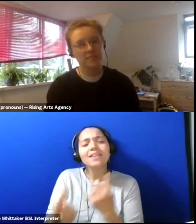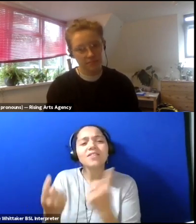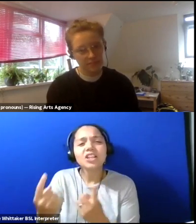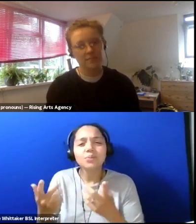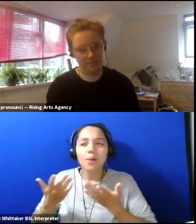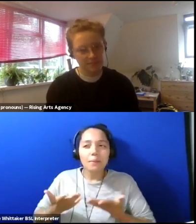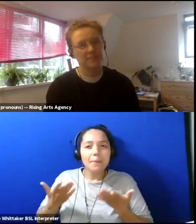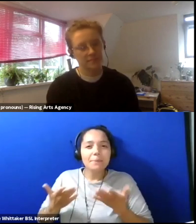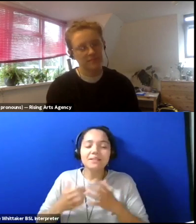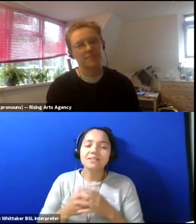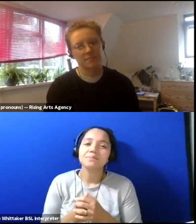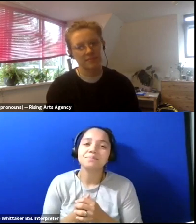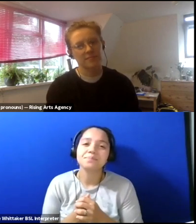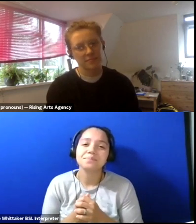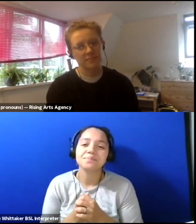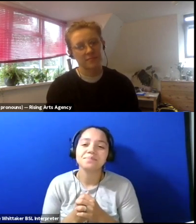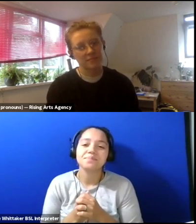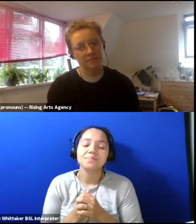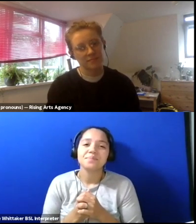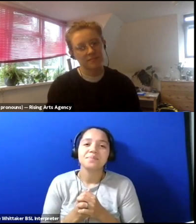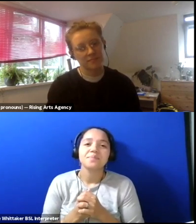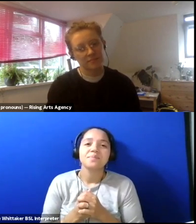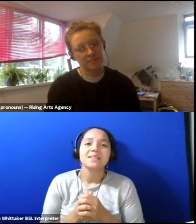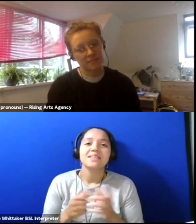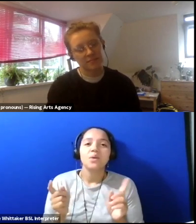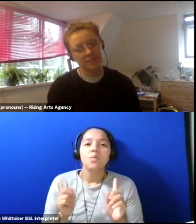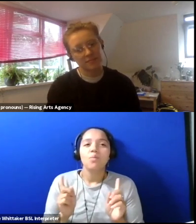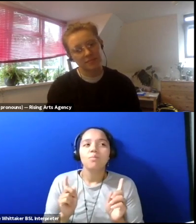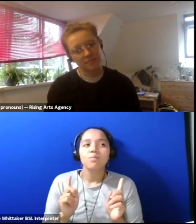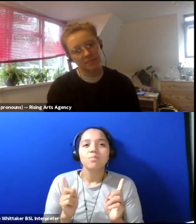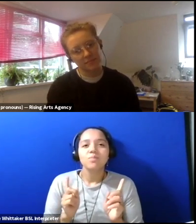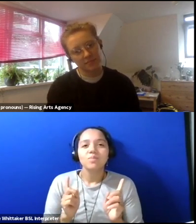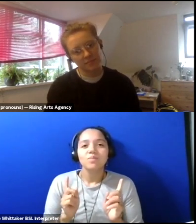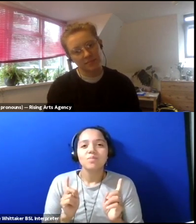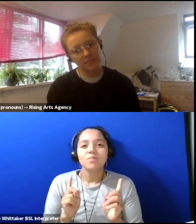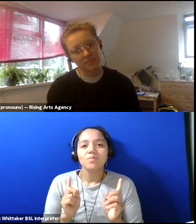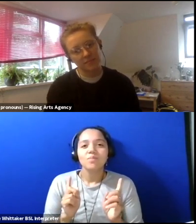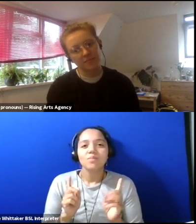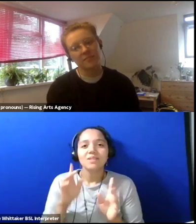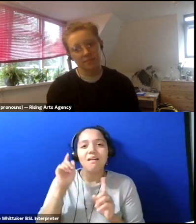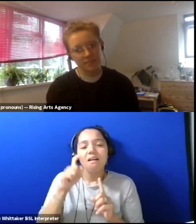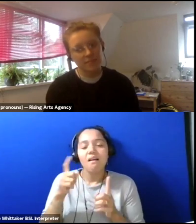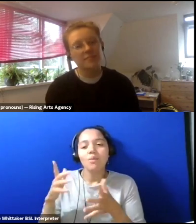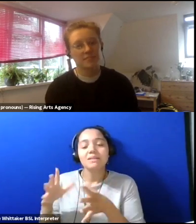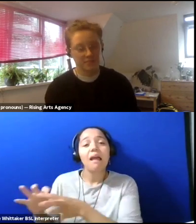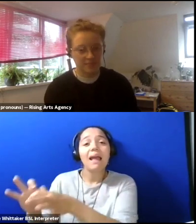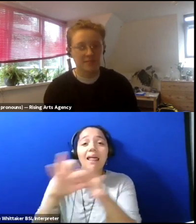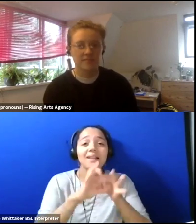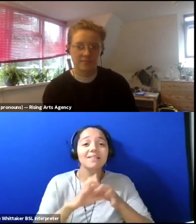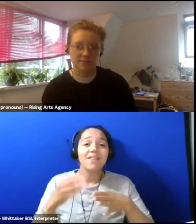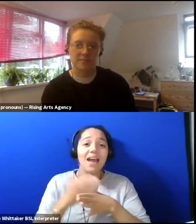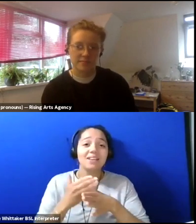What was, I guess, a collective action where a lot of people got together during